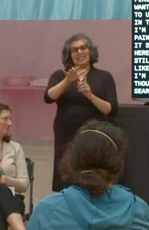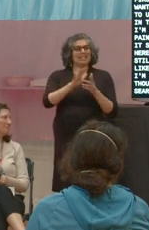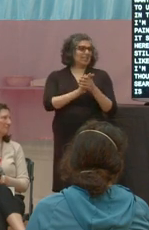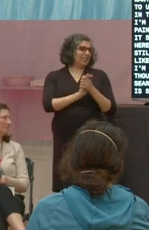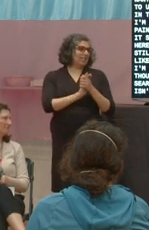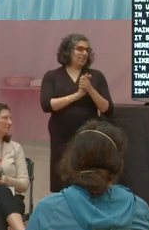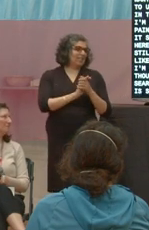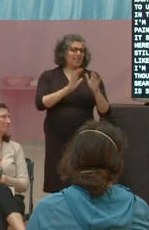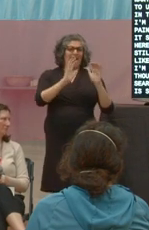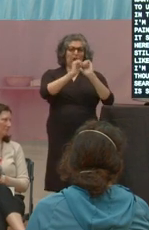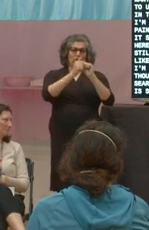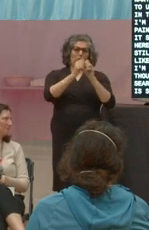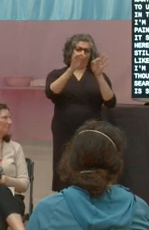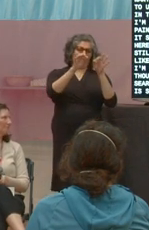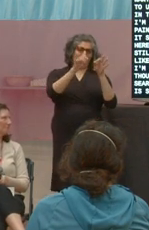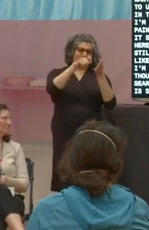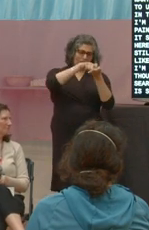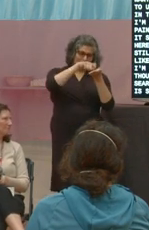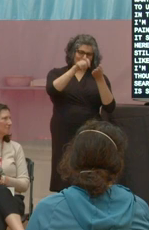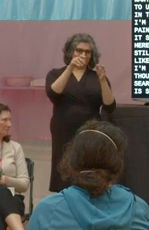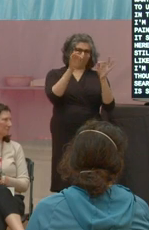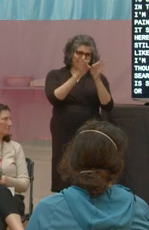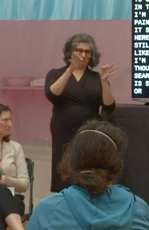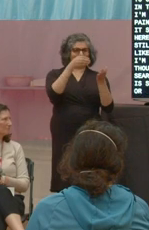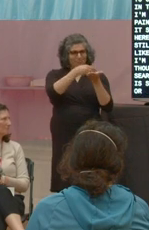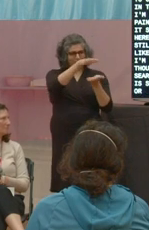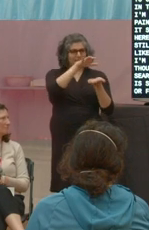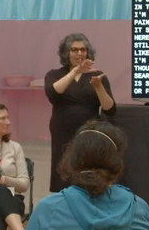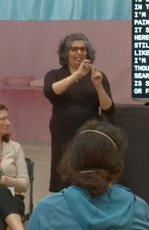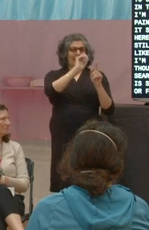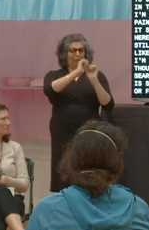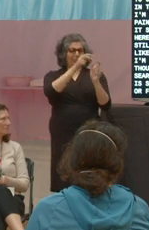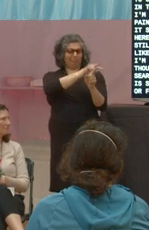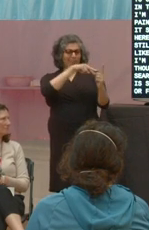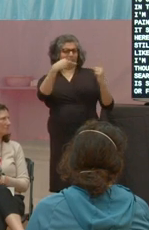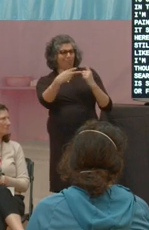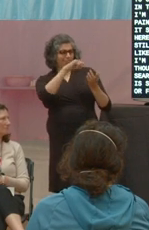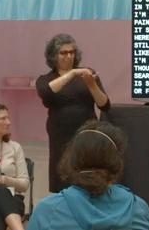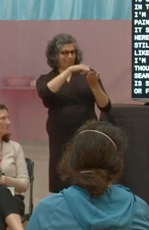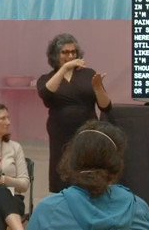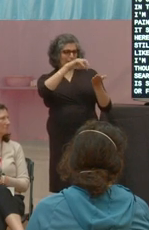quantifying on try to at least definition or frame. And I